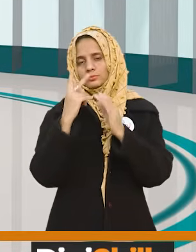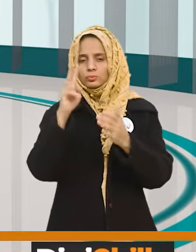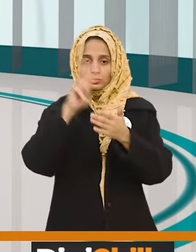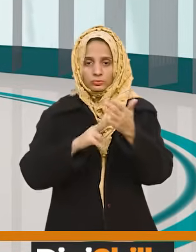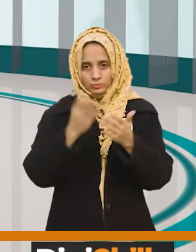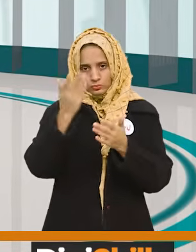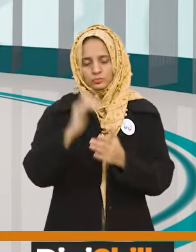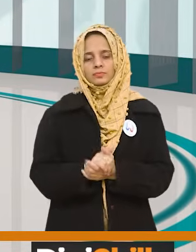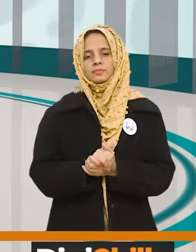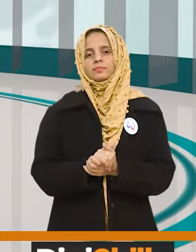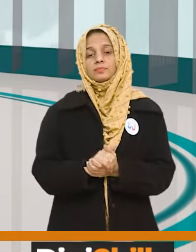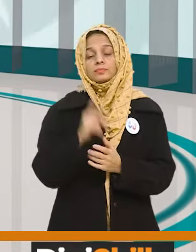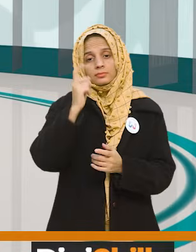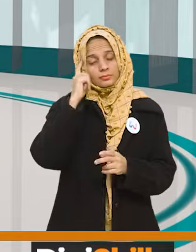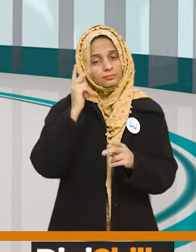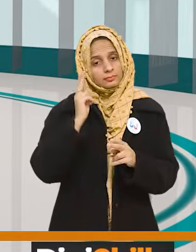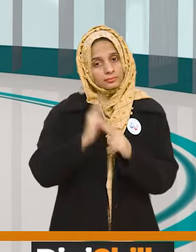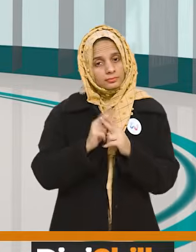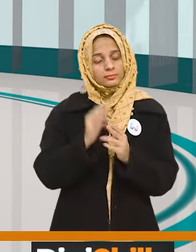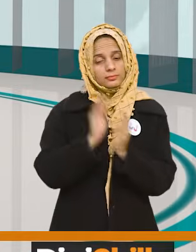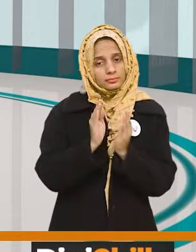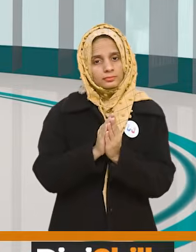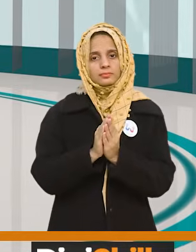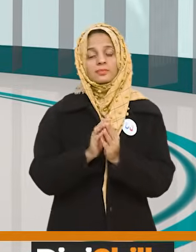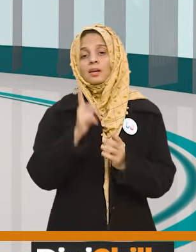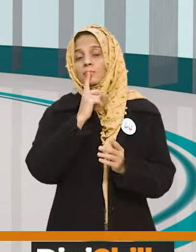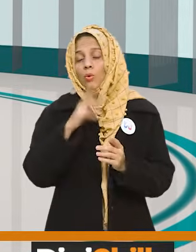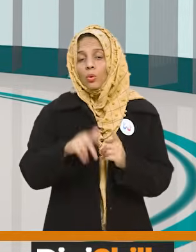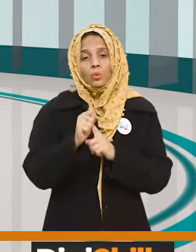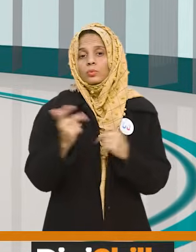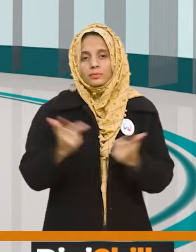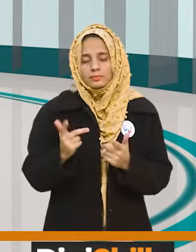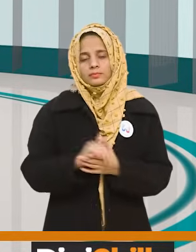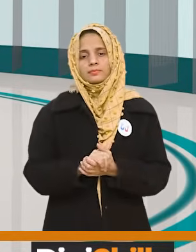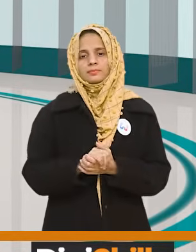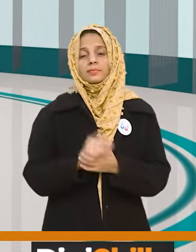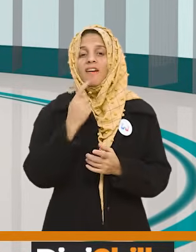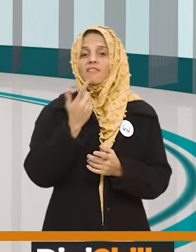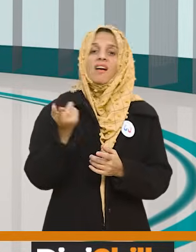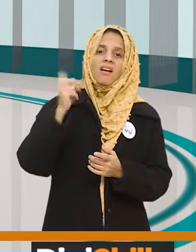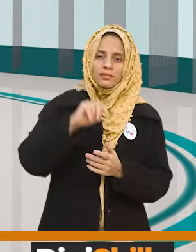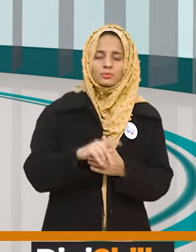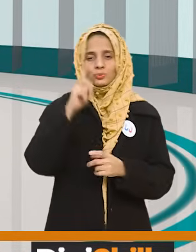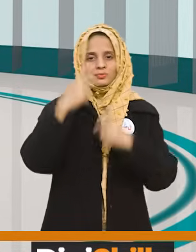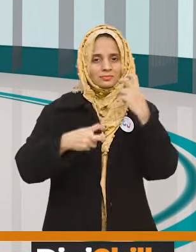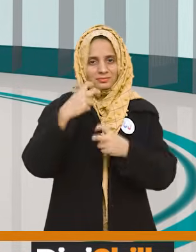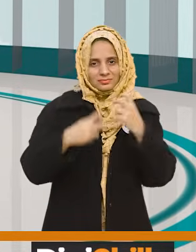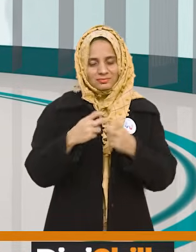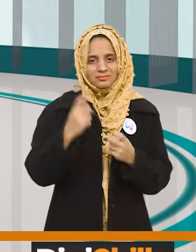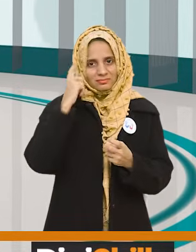the employer to look at it. Remember that this step is necessary because if there arises an issue in the future down